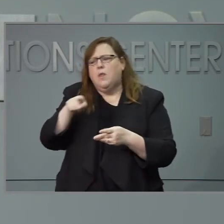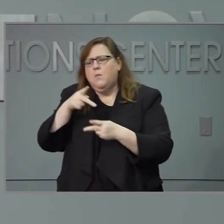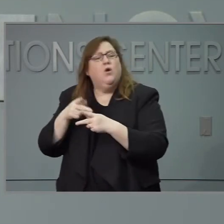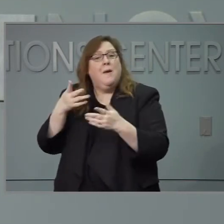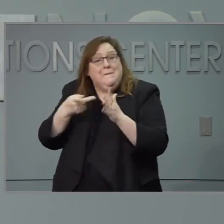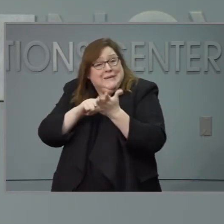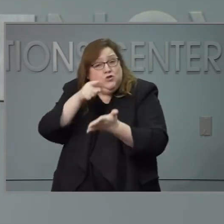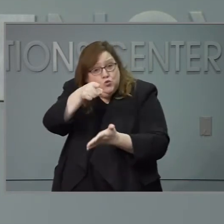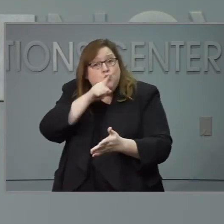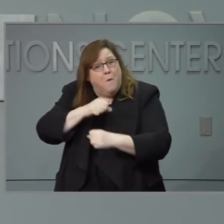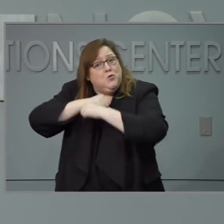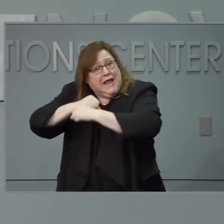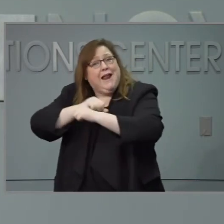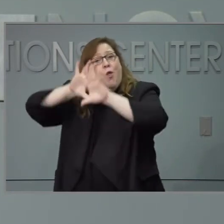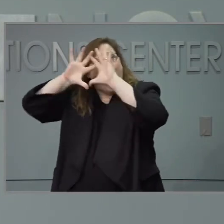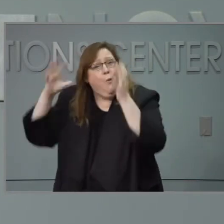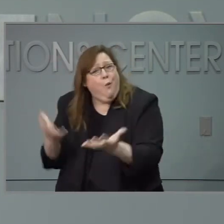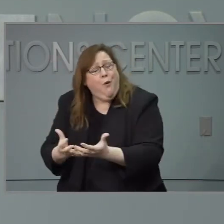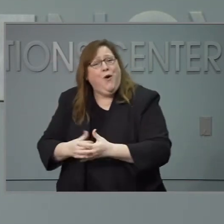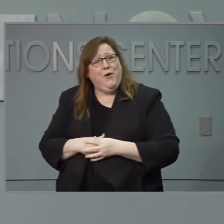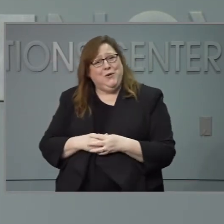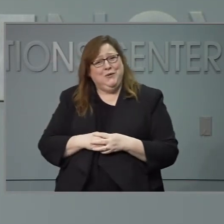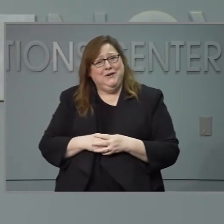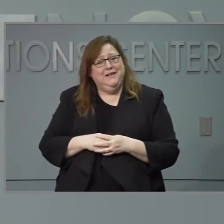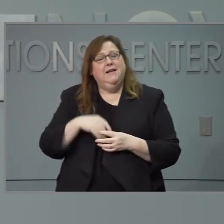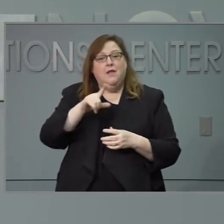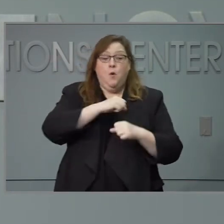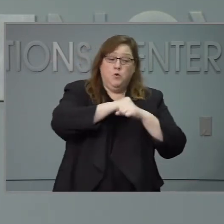Gov. Cooper: SIGUE NEGANDO LA CIENCIA, PERO VOY A DECIR ESTO